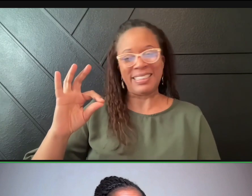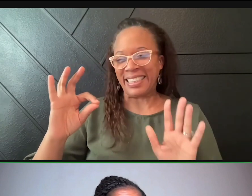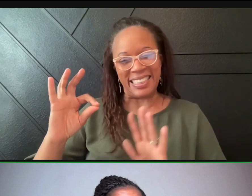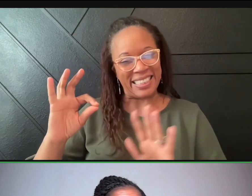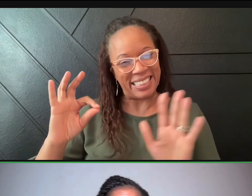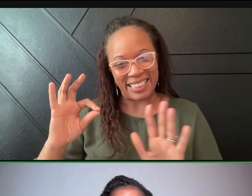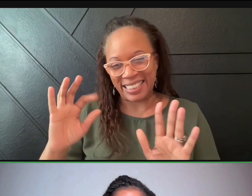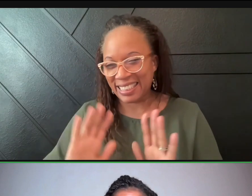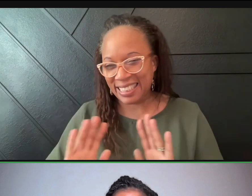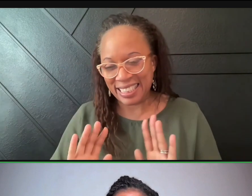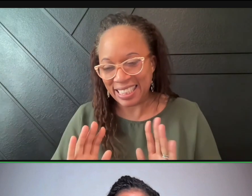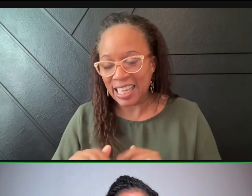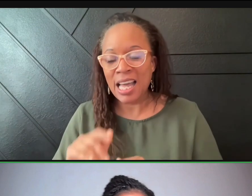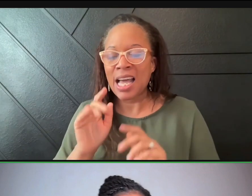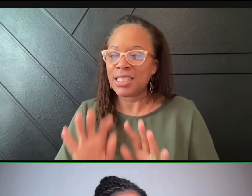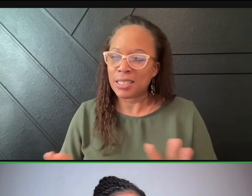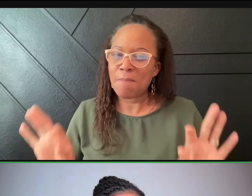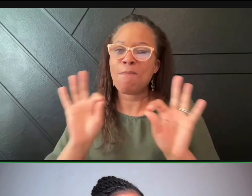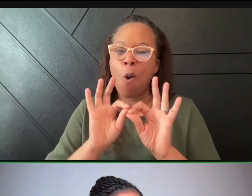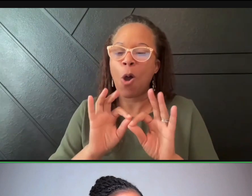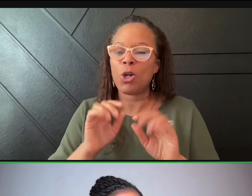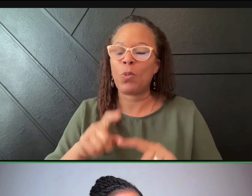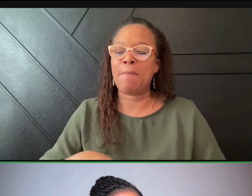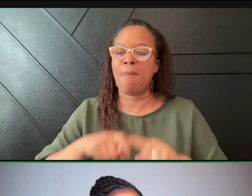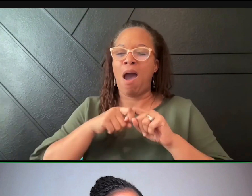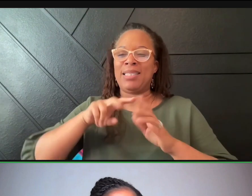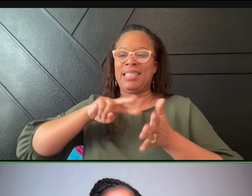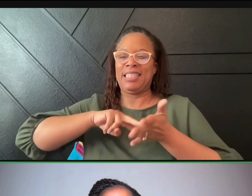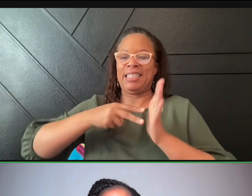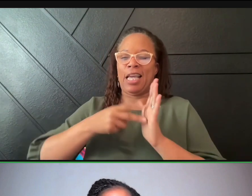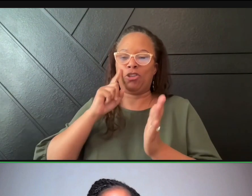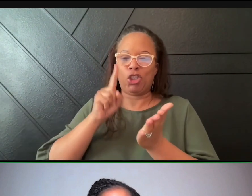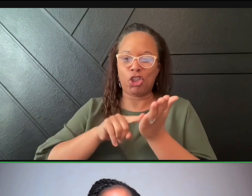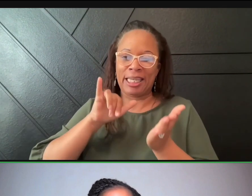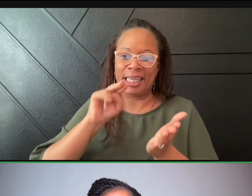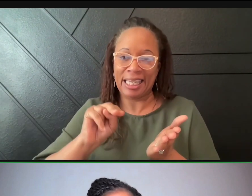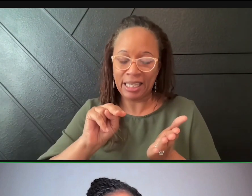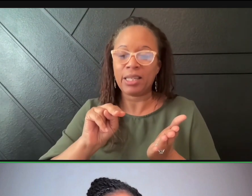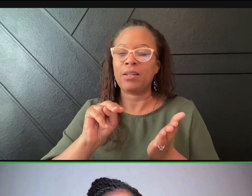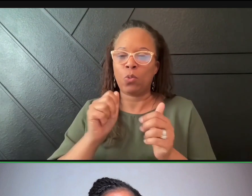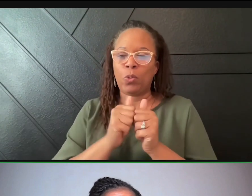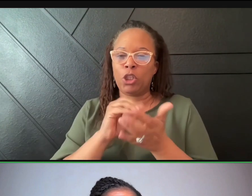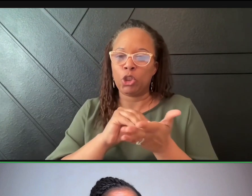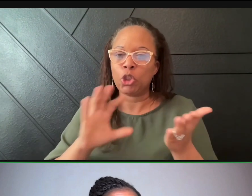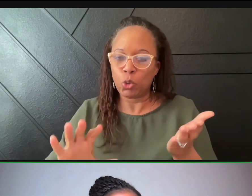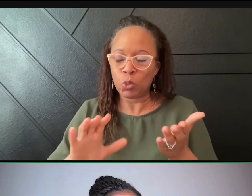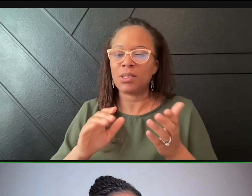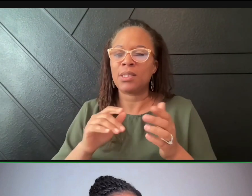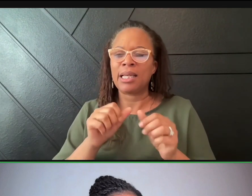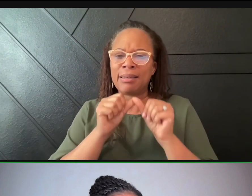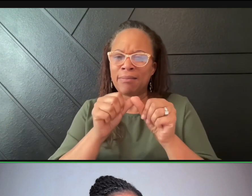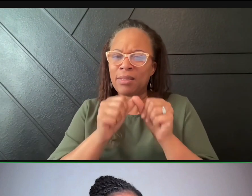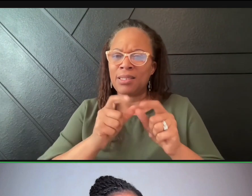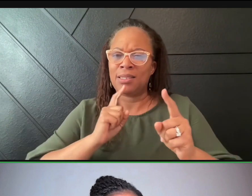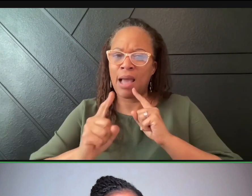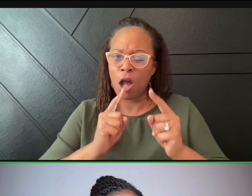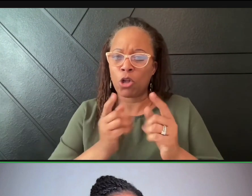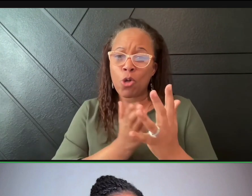you may think, well, I haven't heard anything. Everything must be going well. However, it's key to do those check-ins periodically